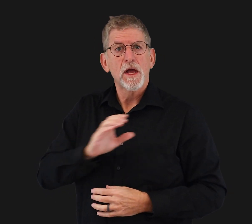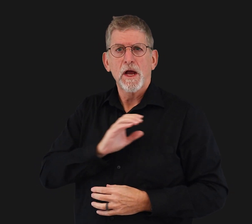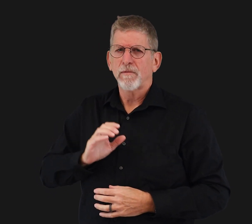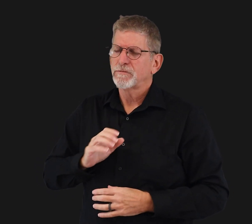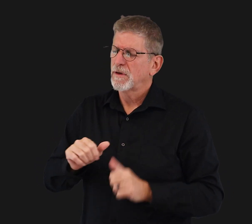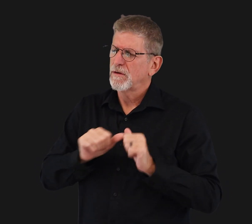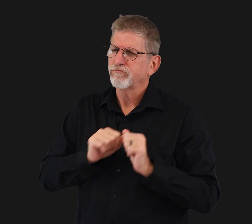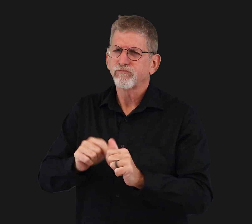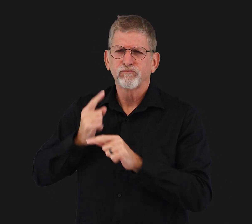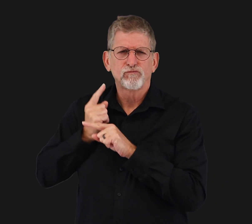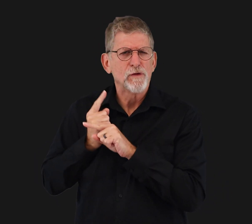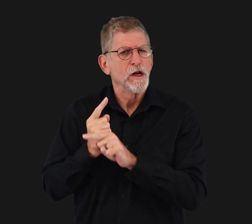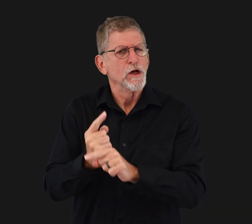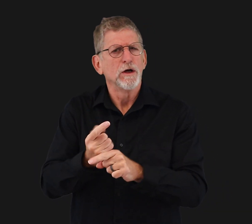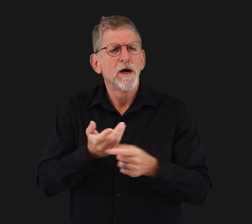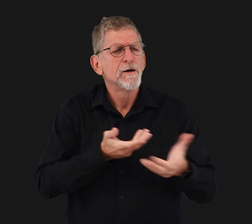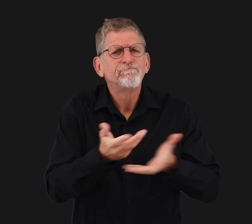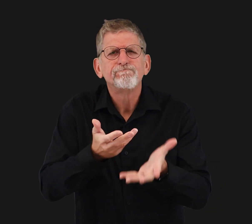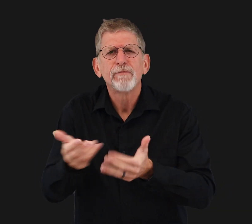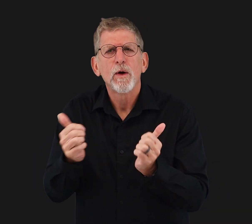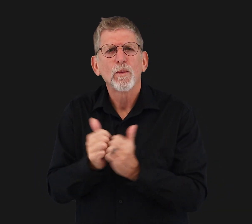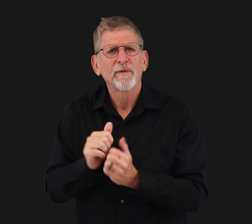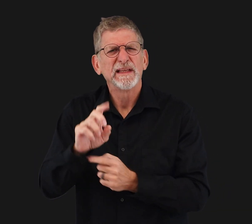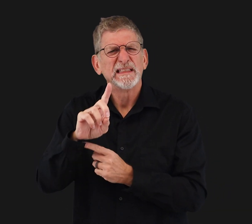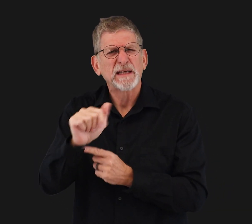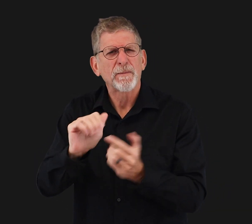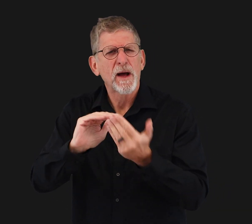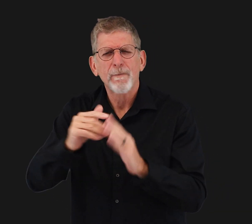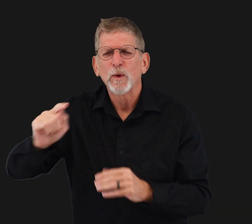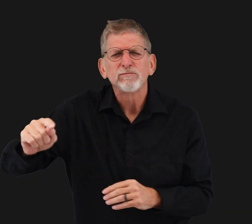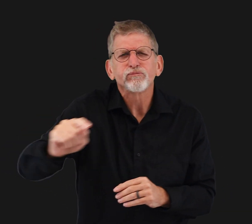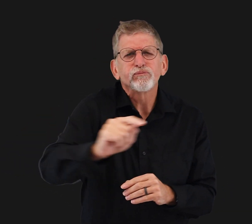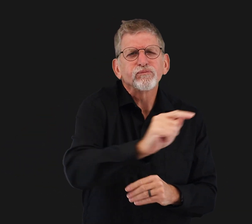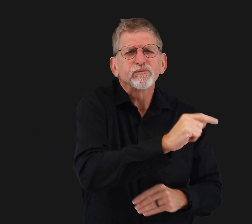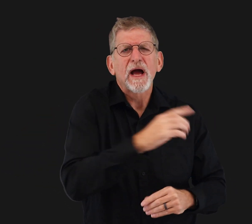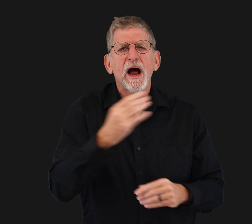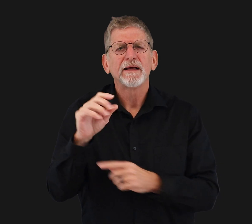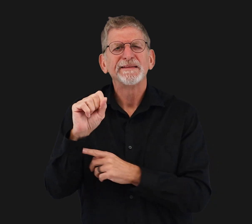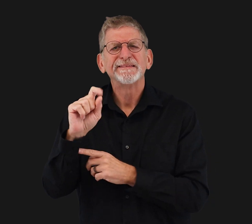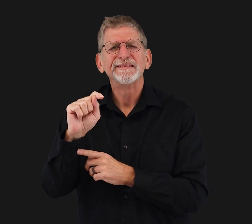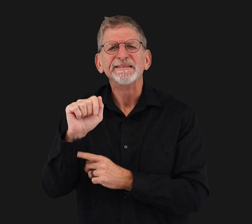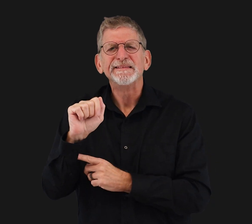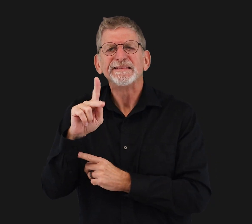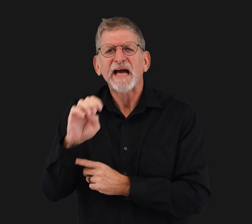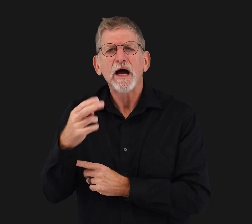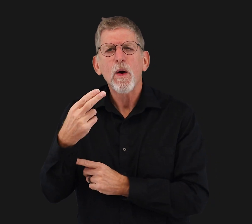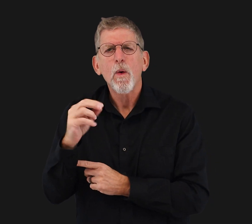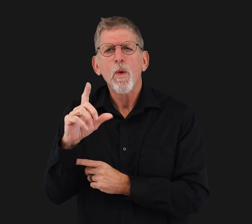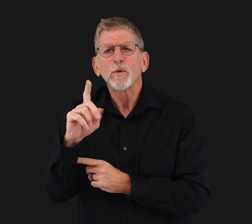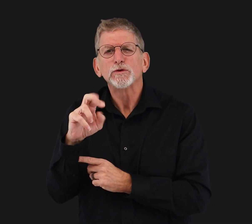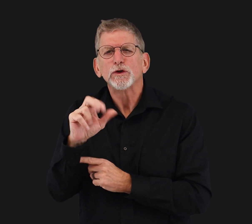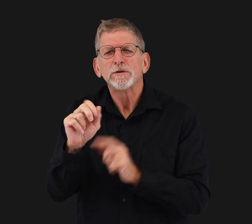The Commission regularly engages with the disability community and stakeholders